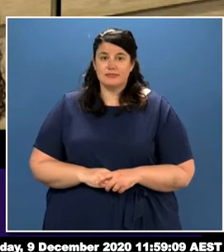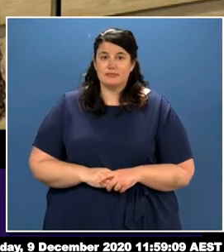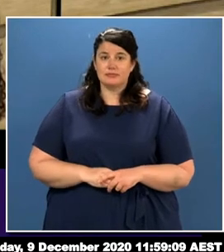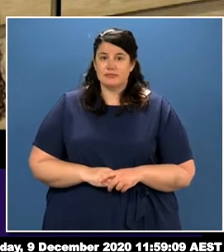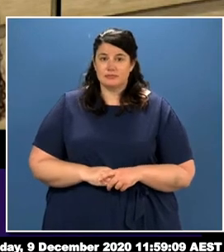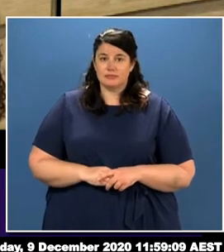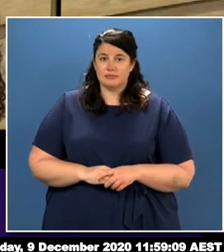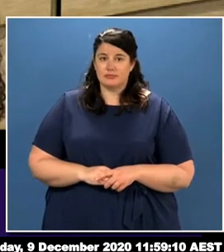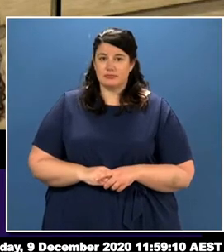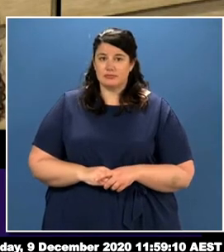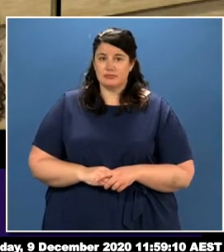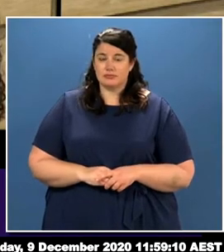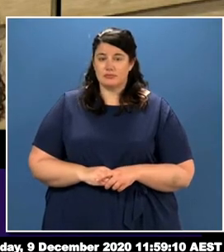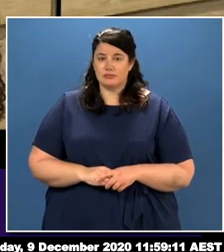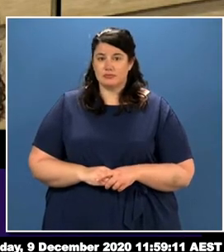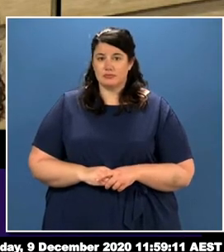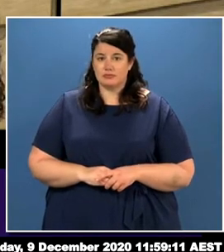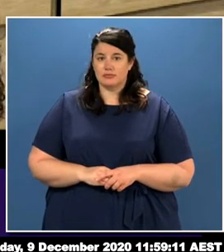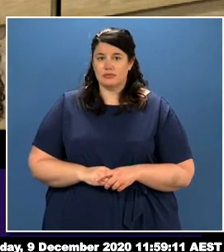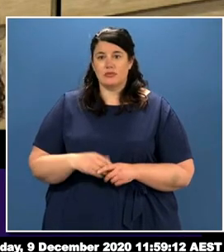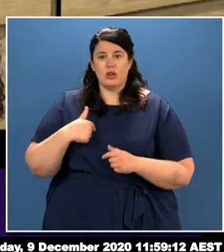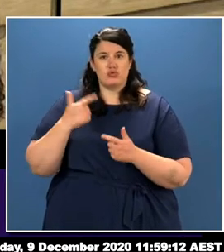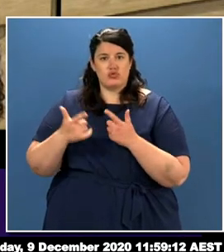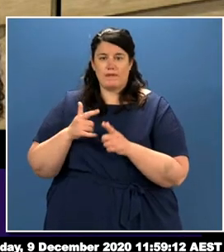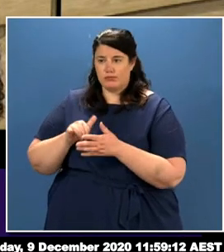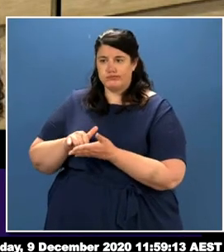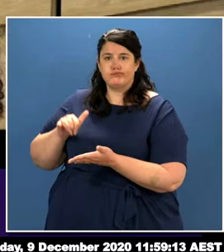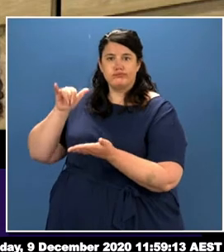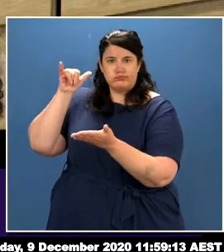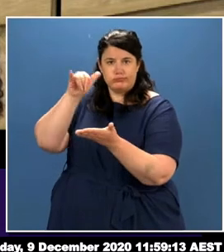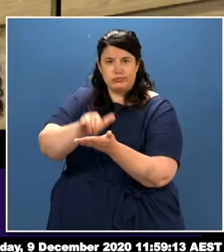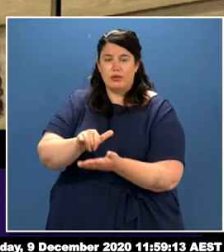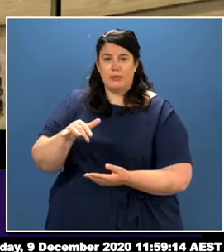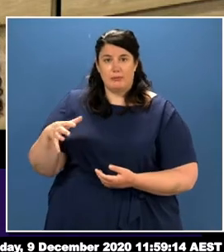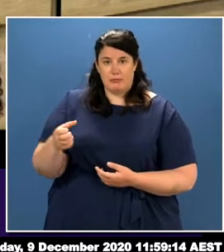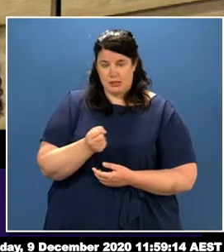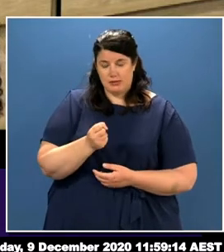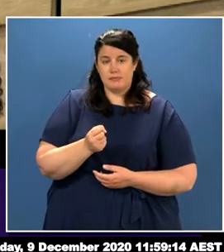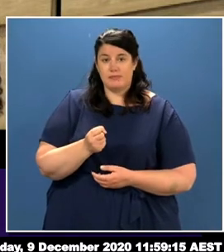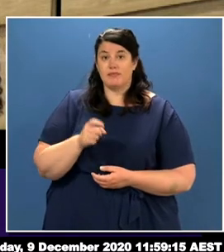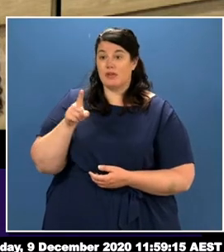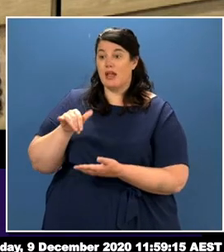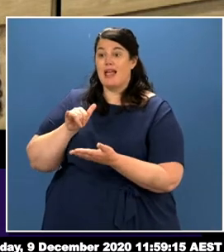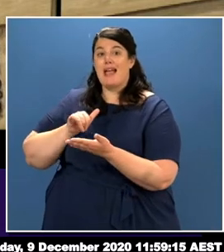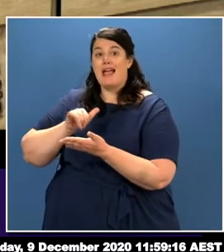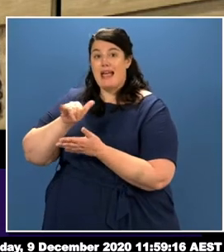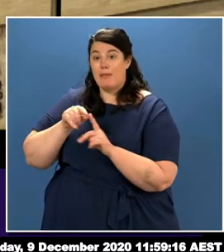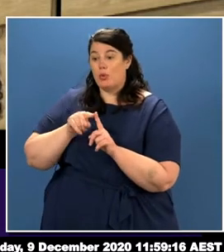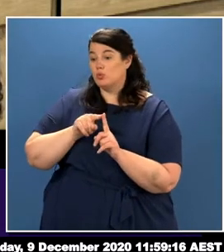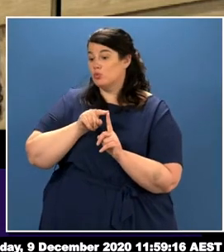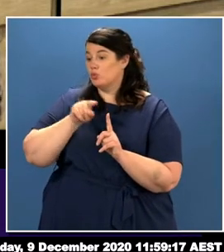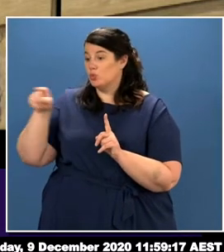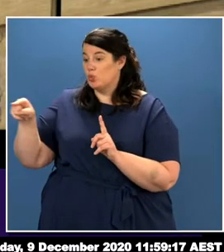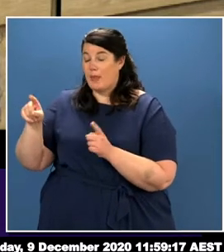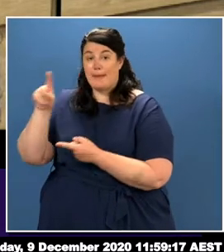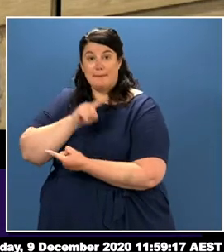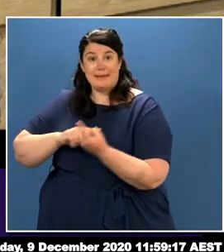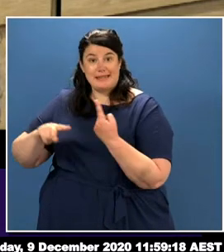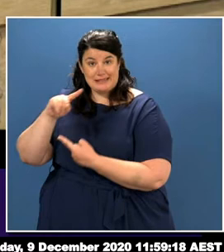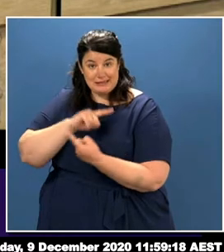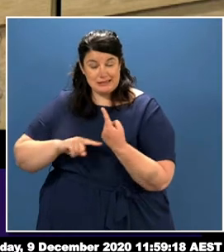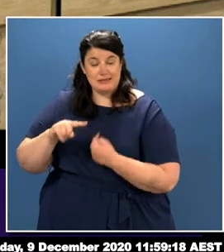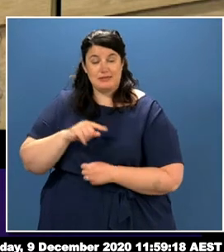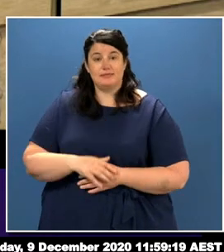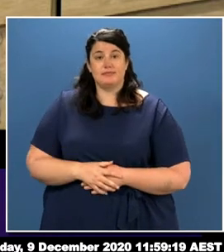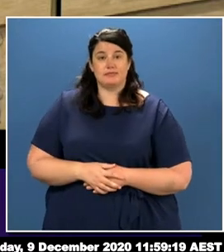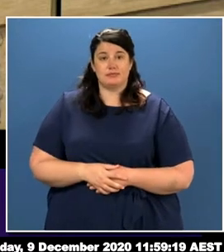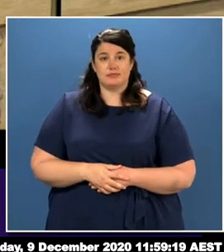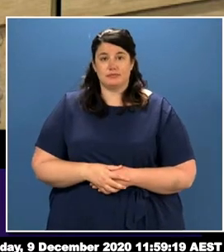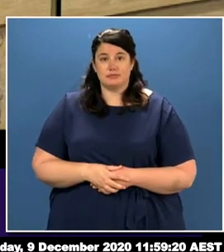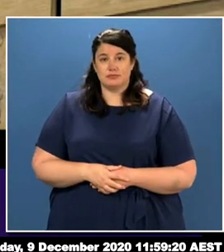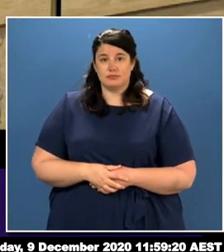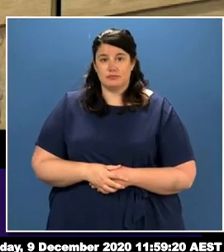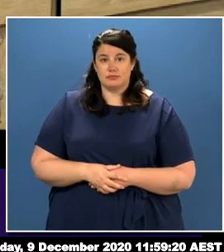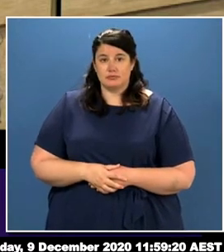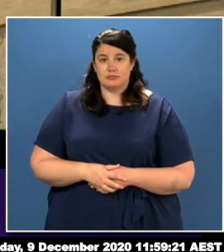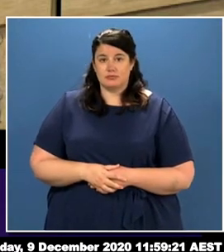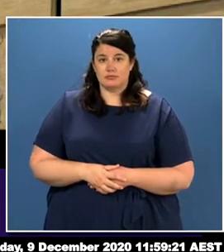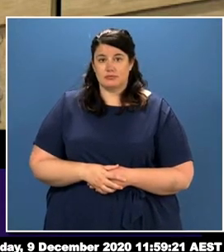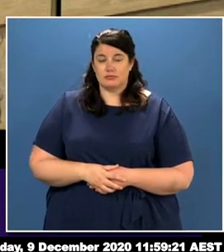And in getting from the airport to the venue, I needed to get to that